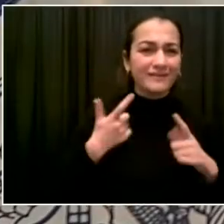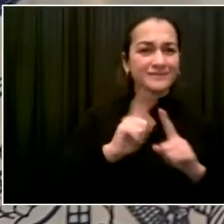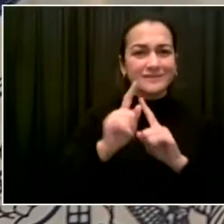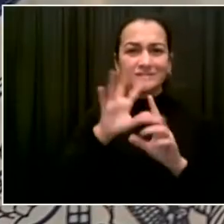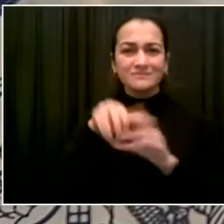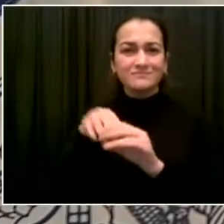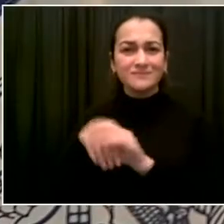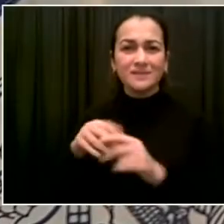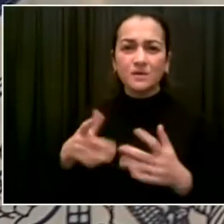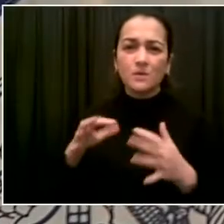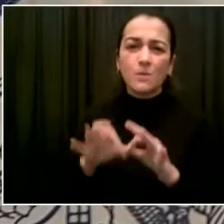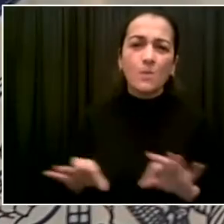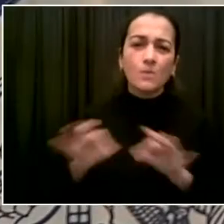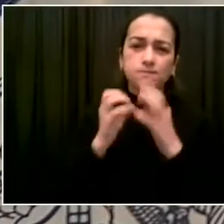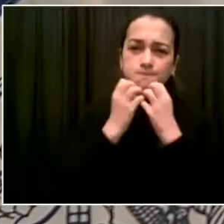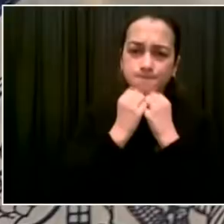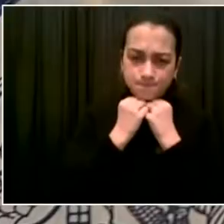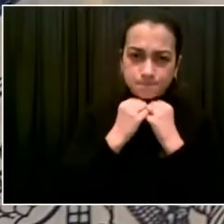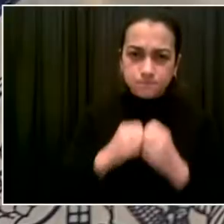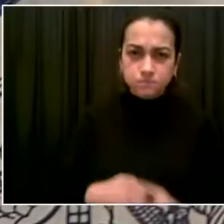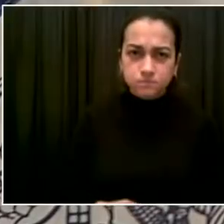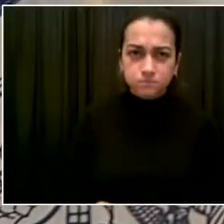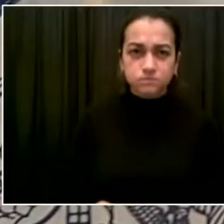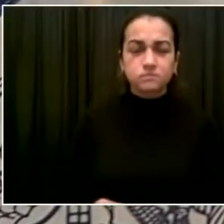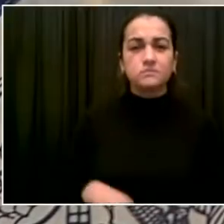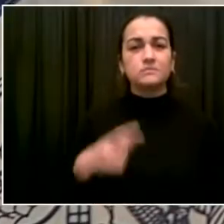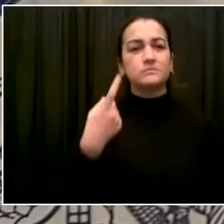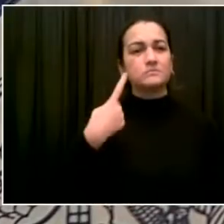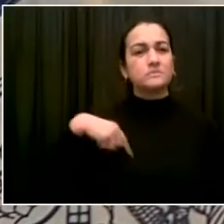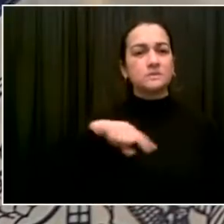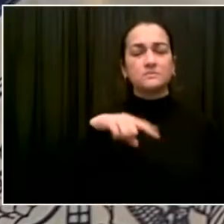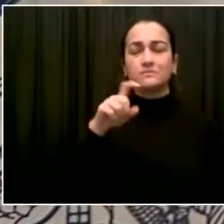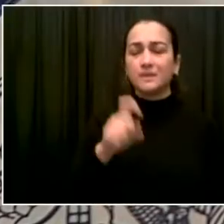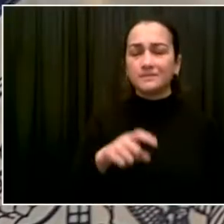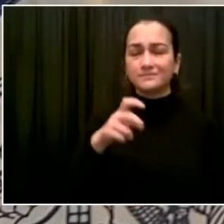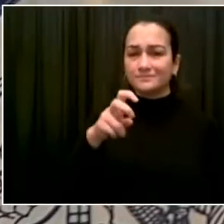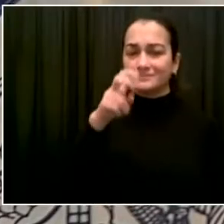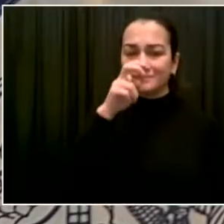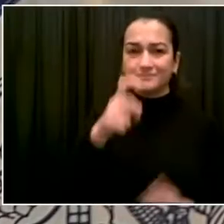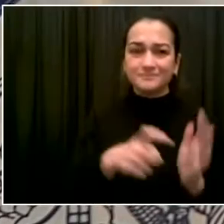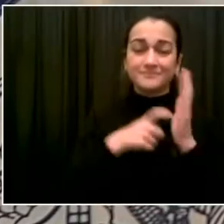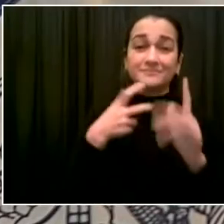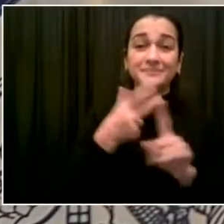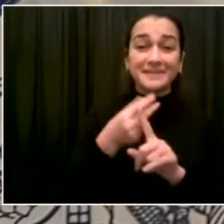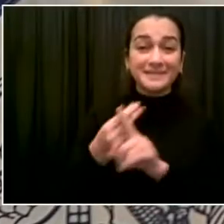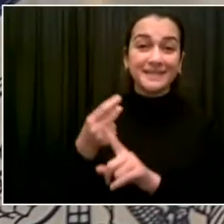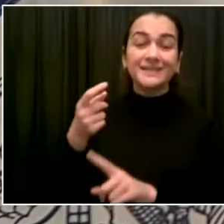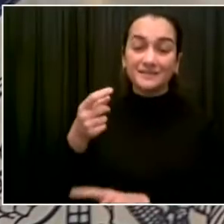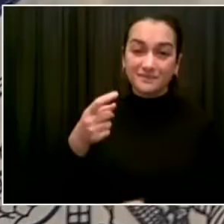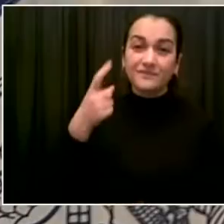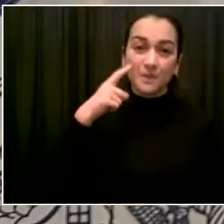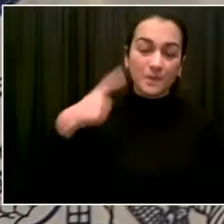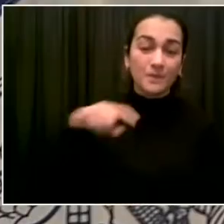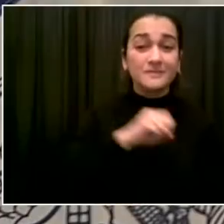BEEN SO FOCUSED ON GETTING MORE AND MORE PEOPLE VACCINATED AND WHY WE HAVE US ED STRONG MEASURES, MANDATES AND EVRYETHING WE'VE GOT.